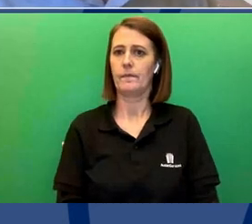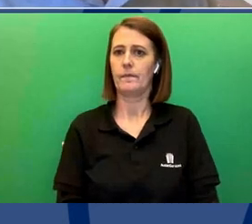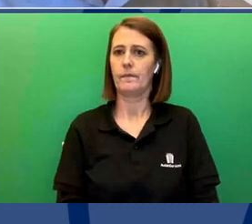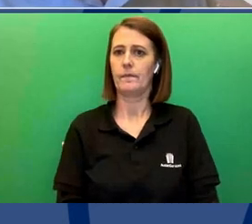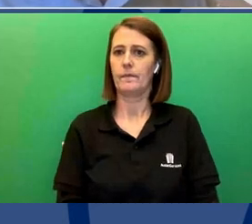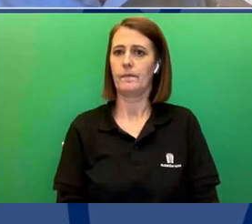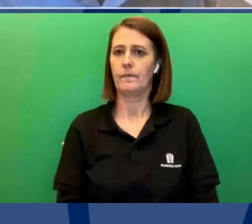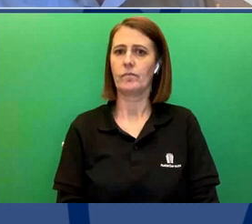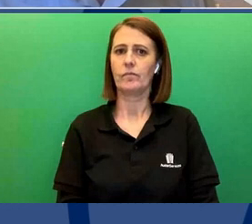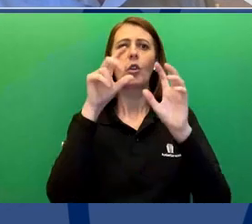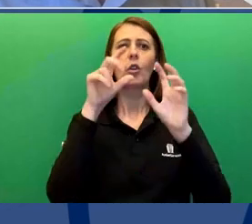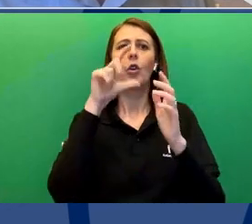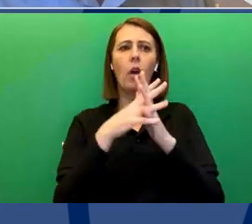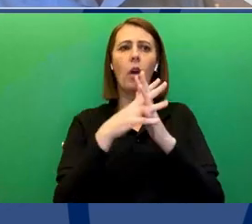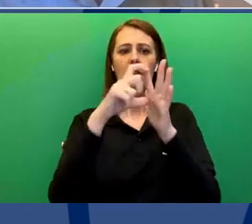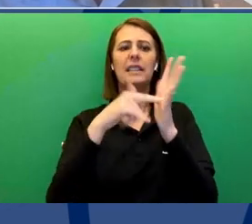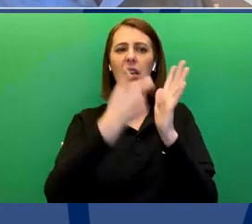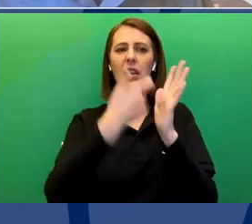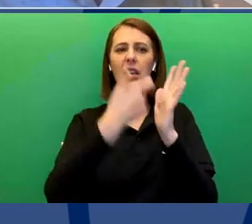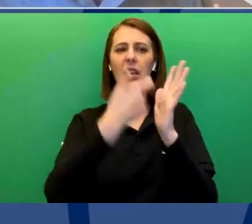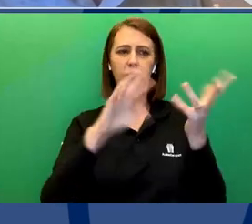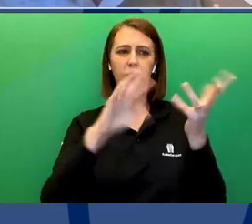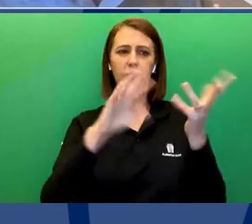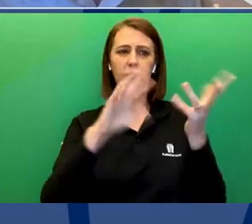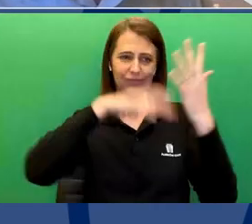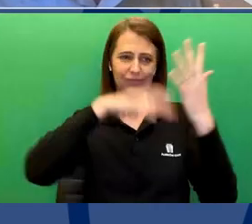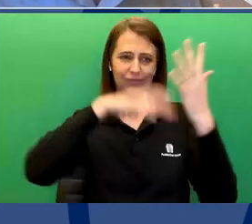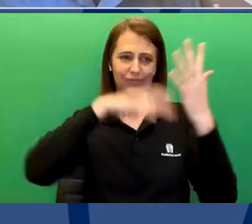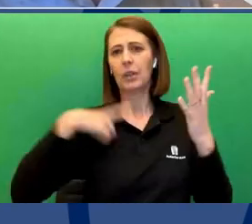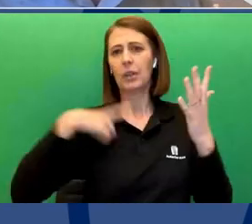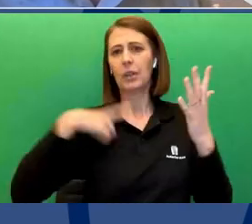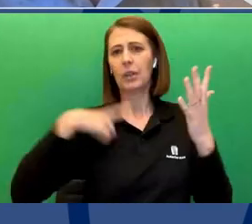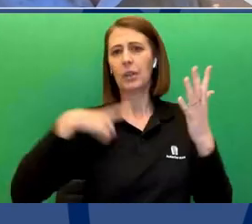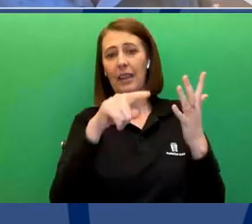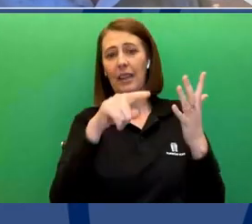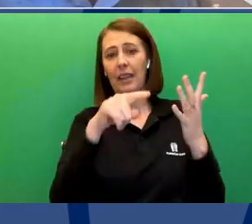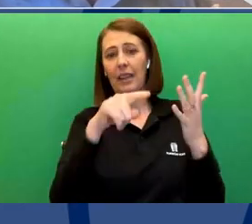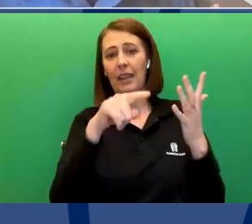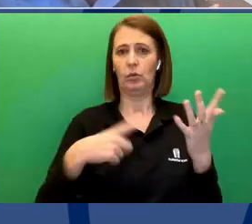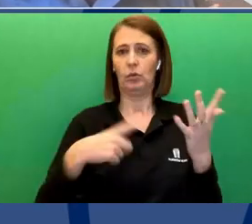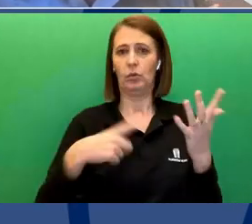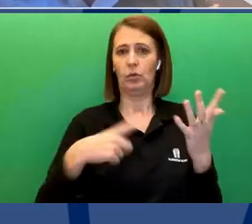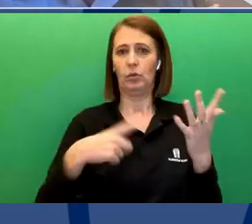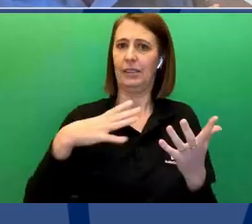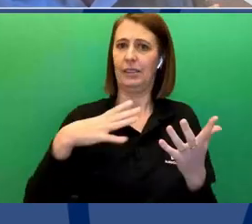but it's up there just to emphasise that it's quite complicated. The New South Wales government